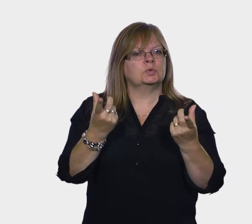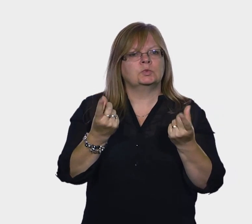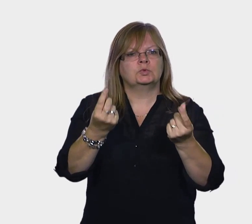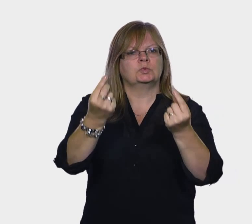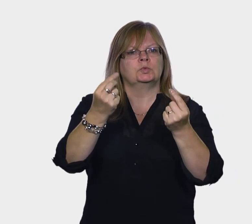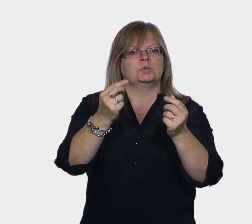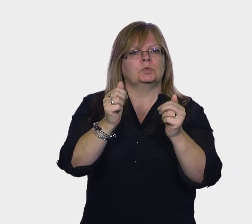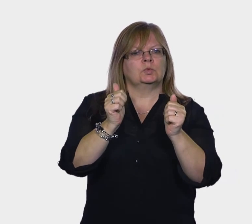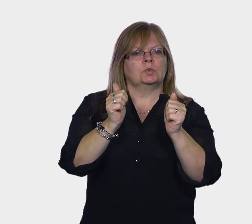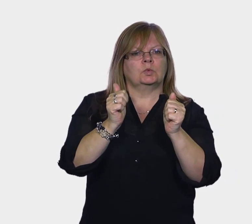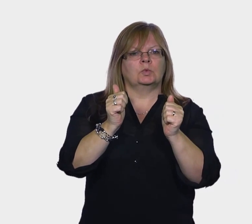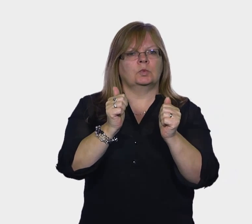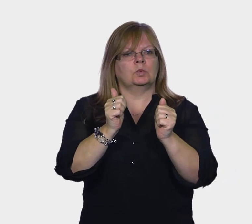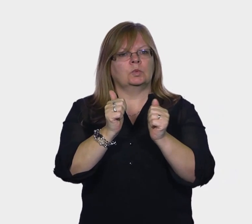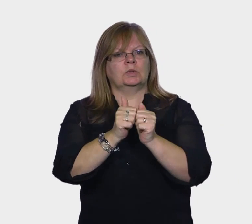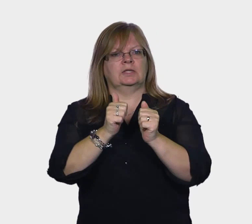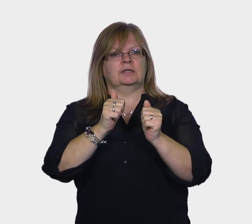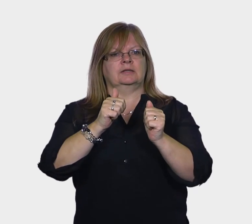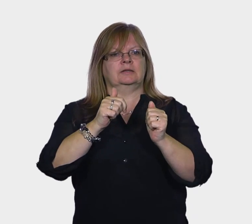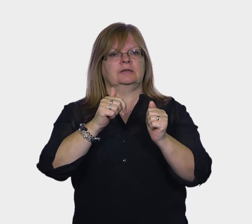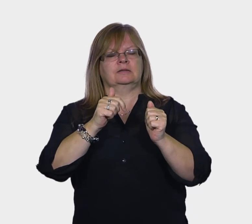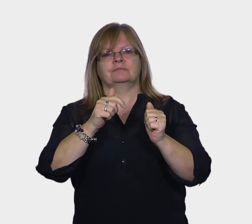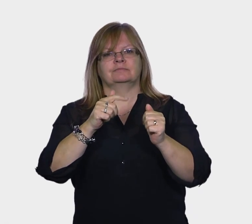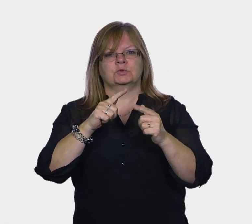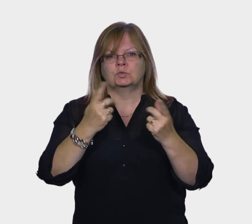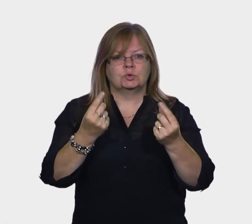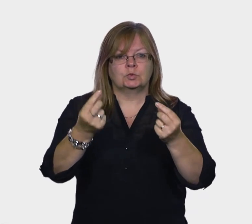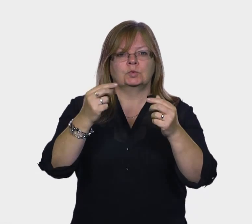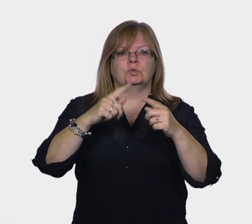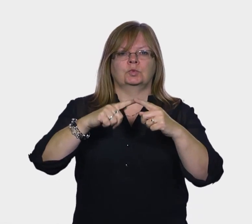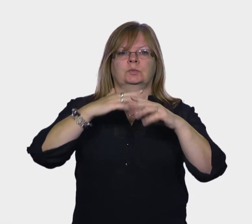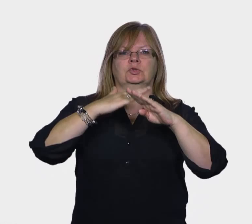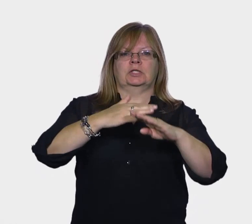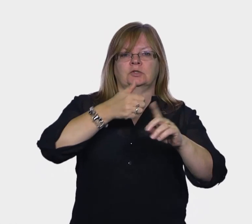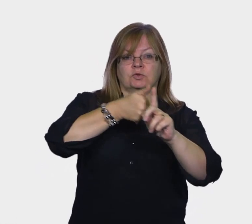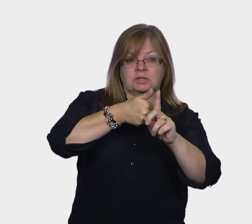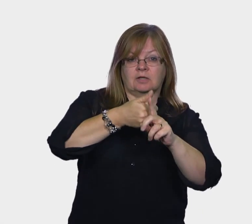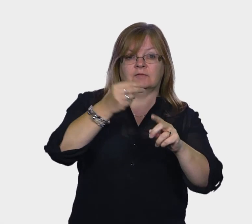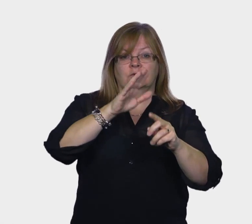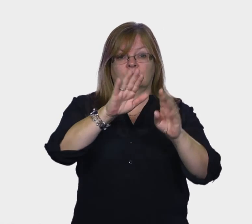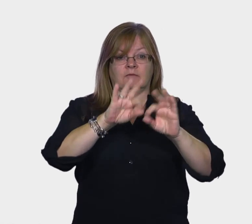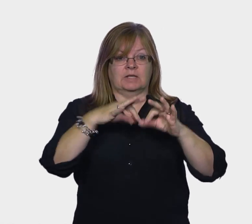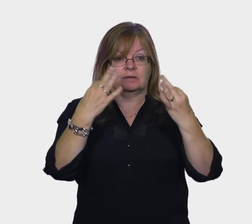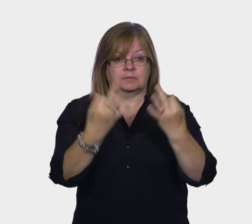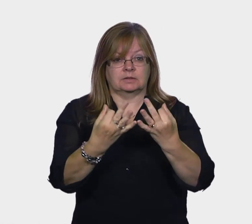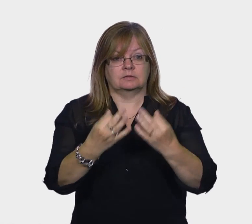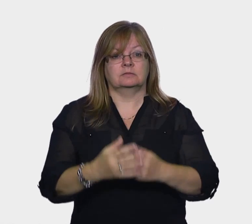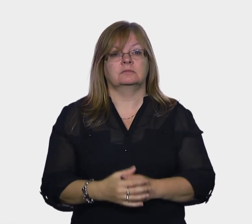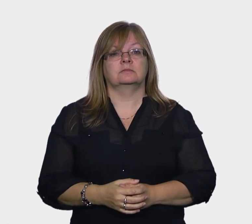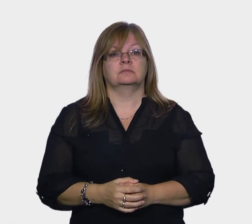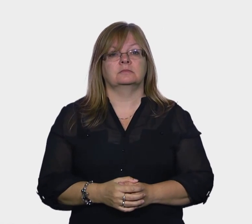and what to do to protect yourself and your family.